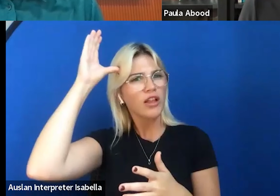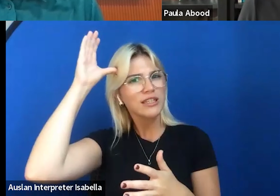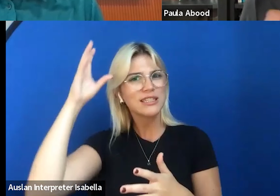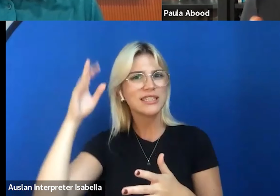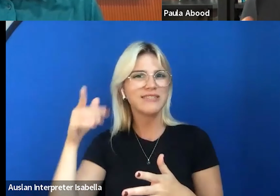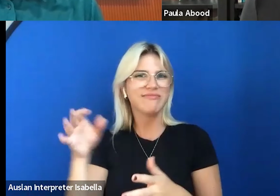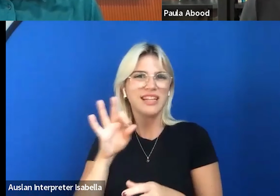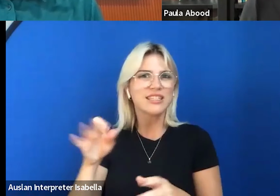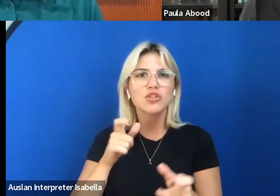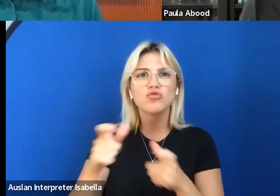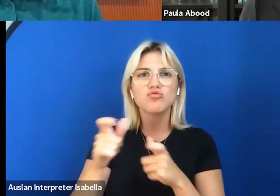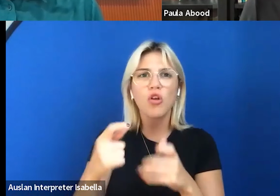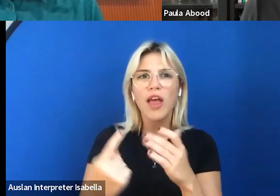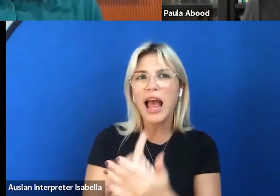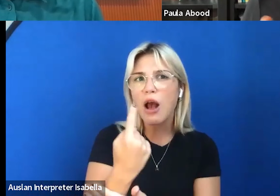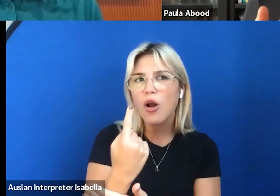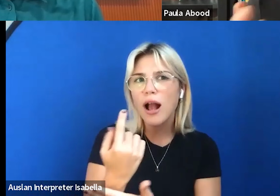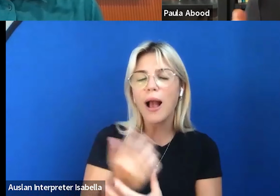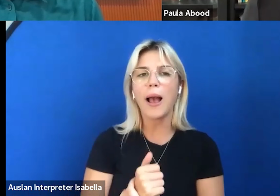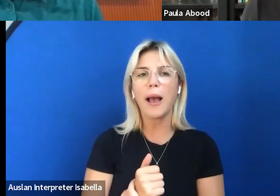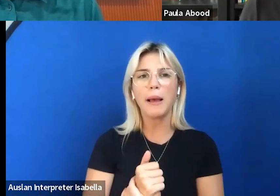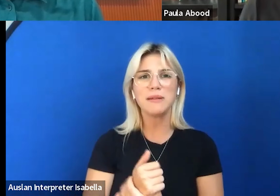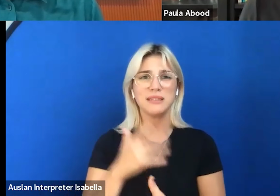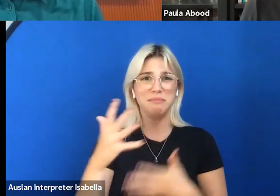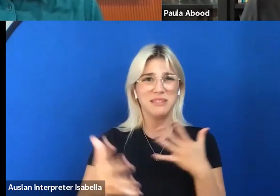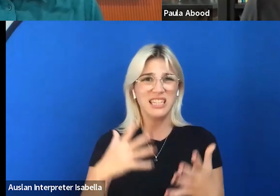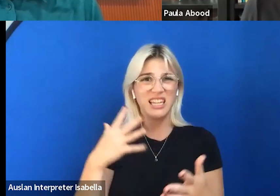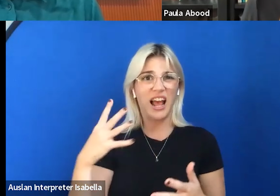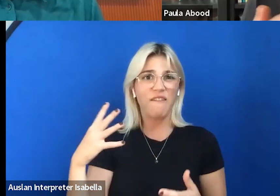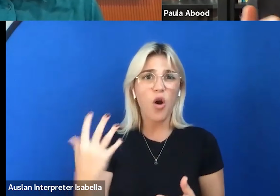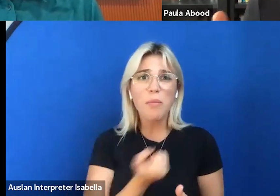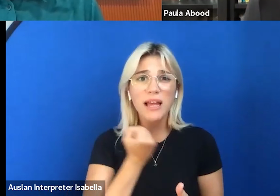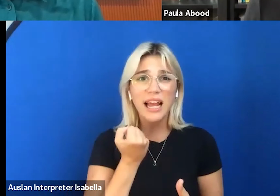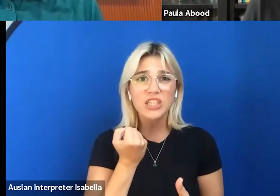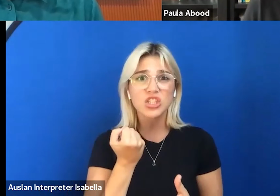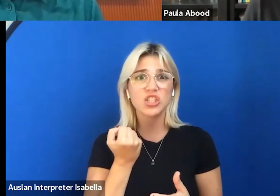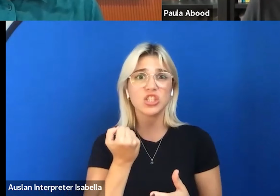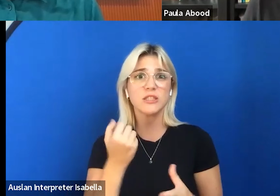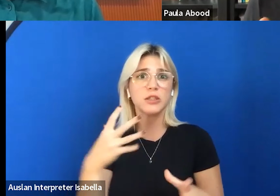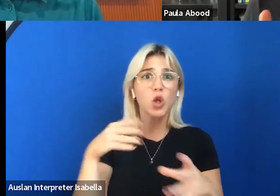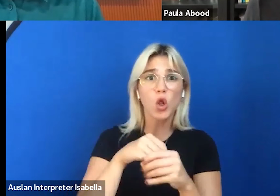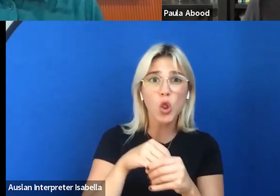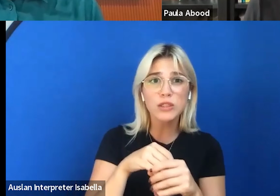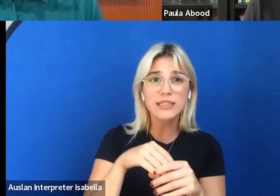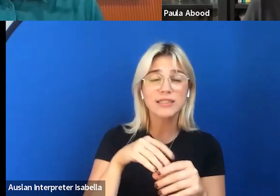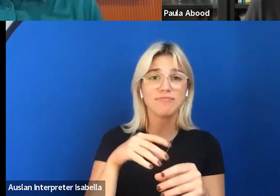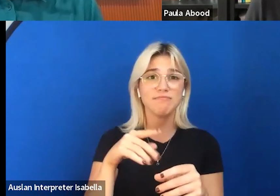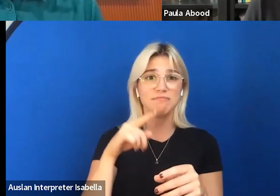is there an obligation to even include the participants' views or ideas? So, that's something I always look for.